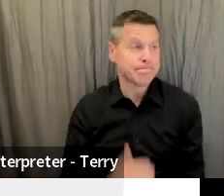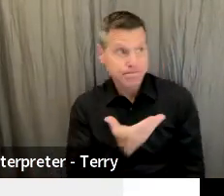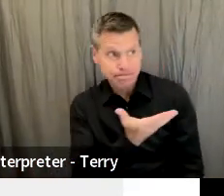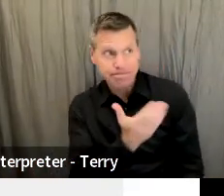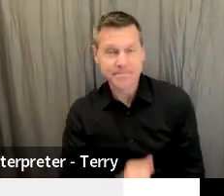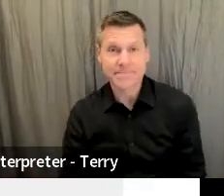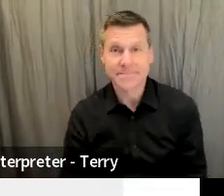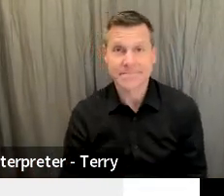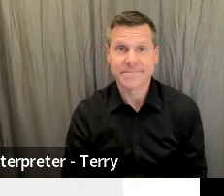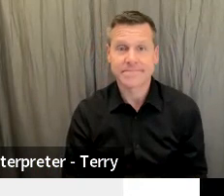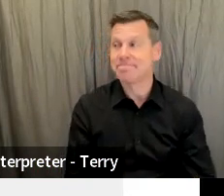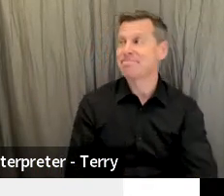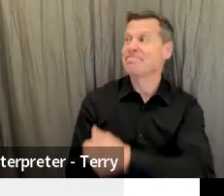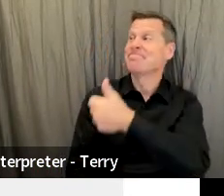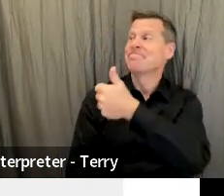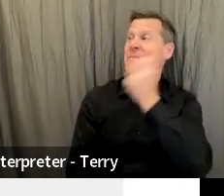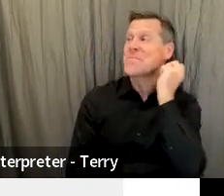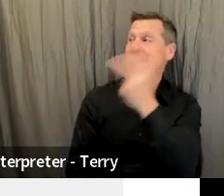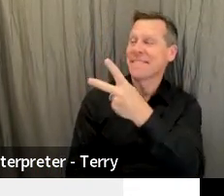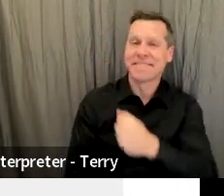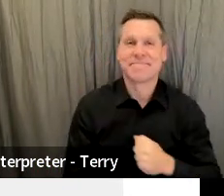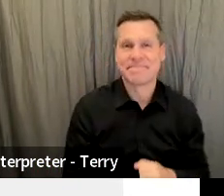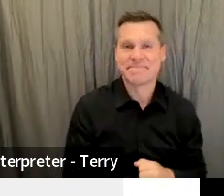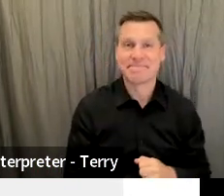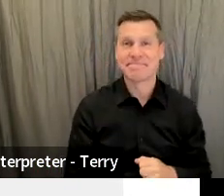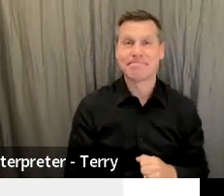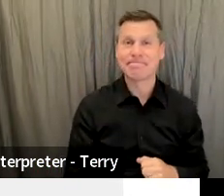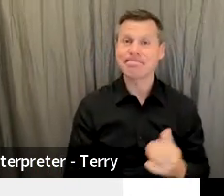Okay. Let's see, here